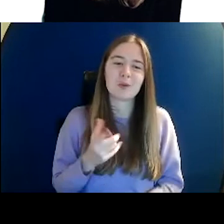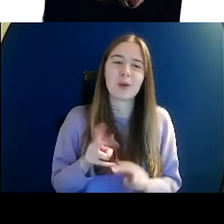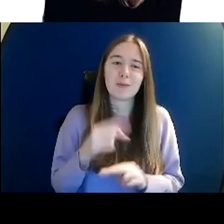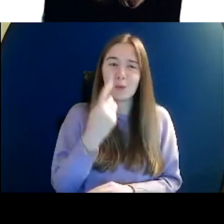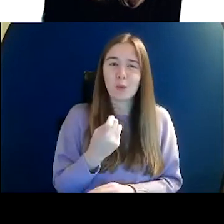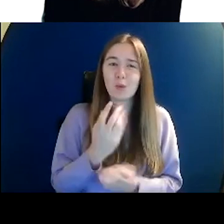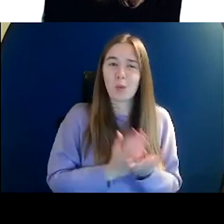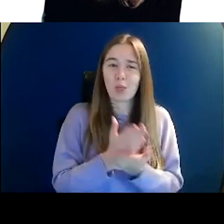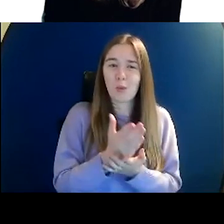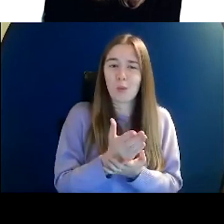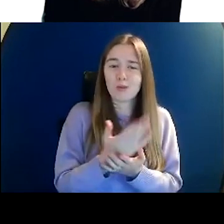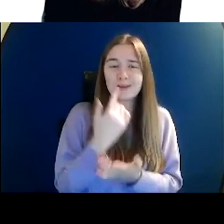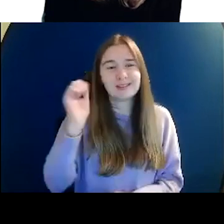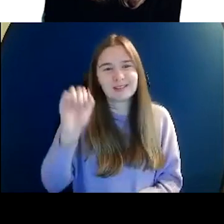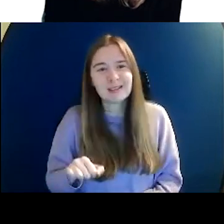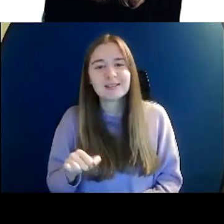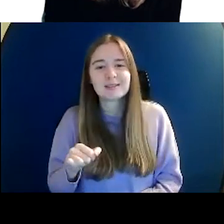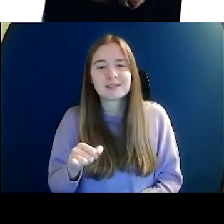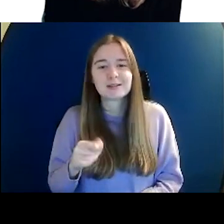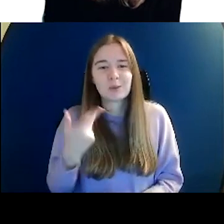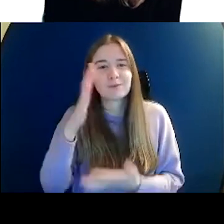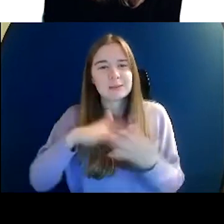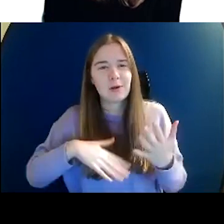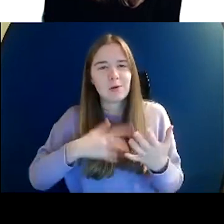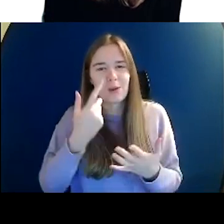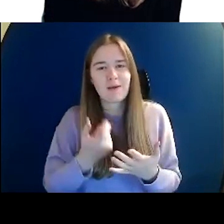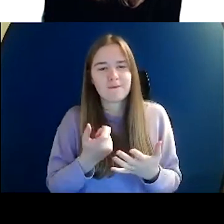yes we haven't lived as much,